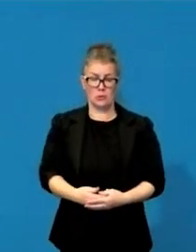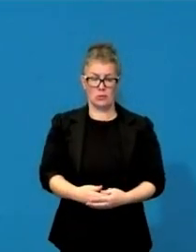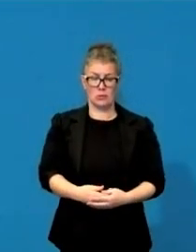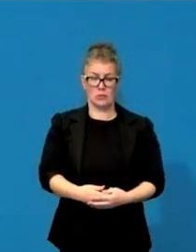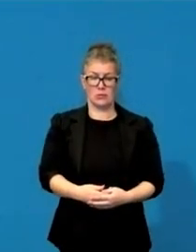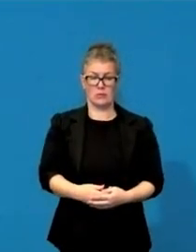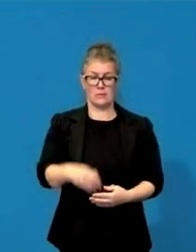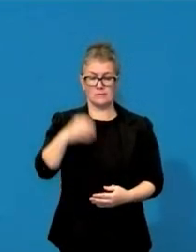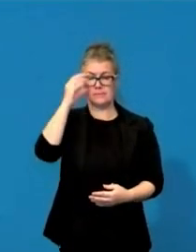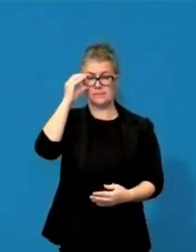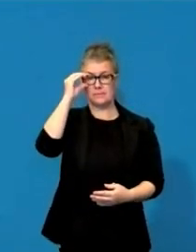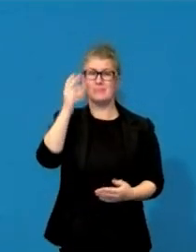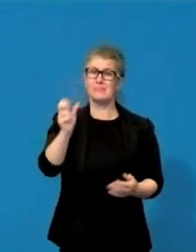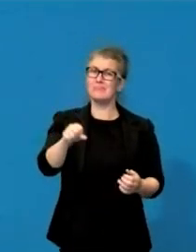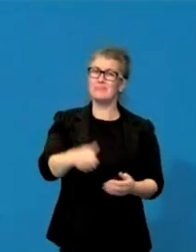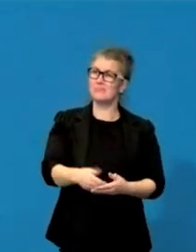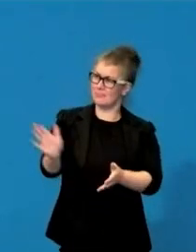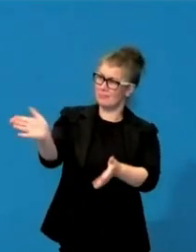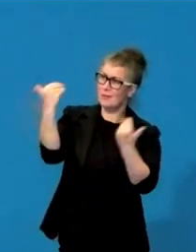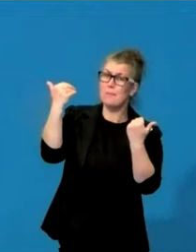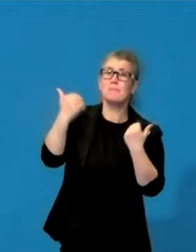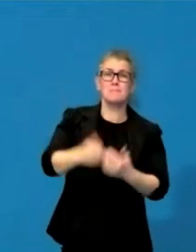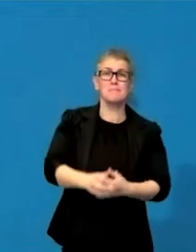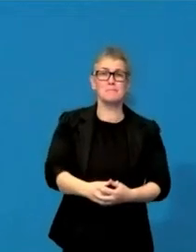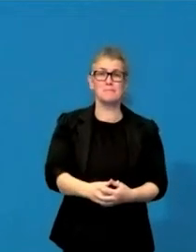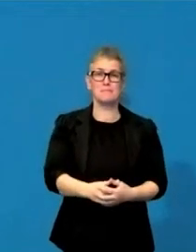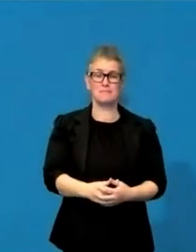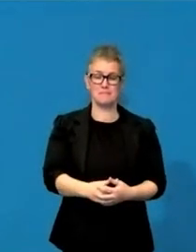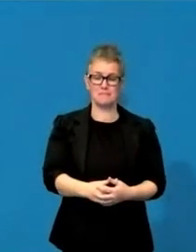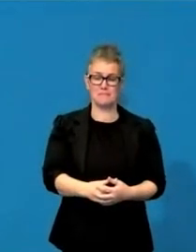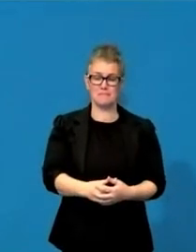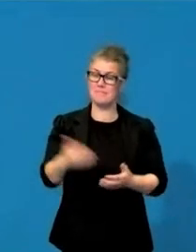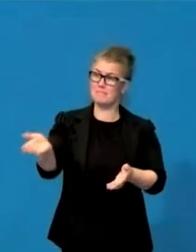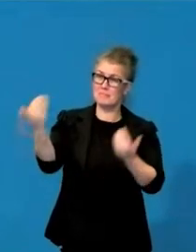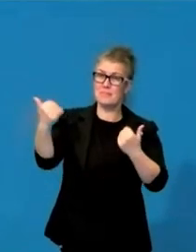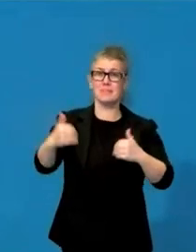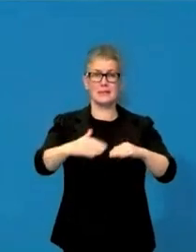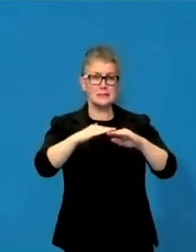Come and - yeah, actually come and sit down and listen to us.